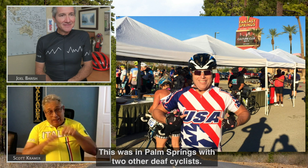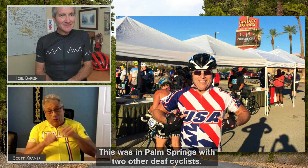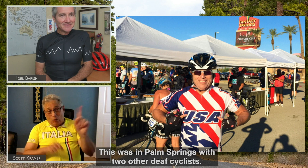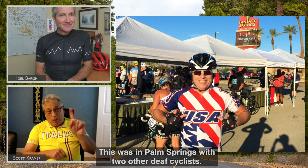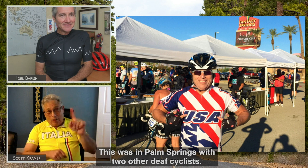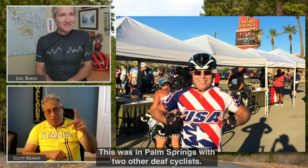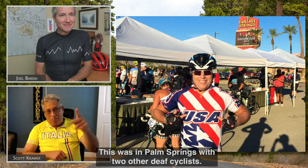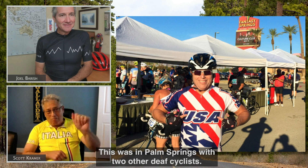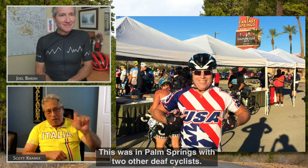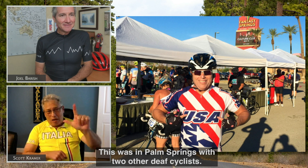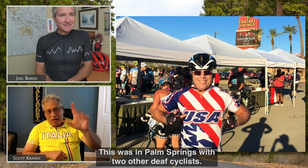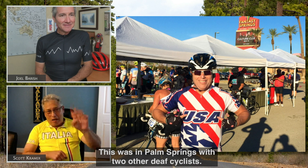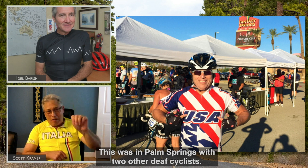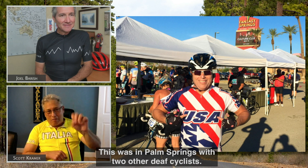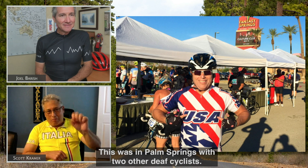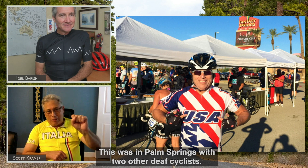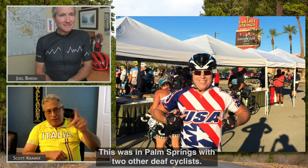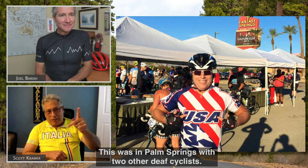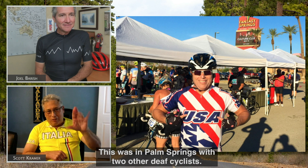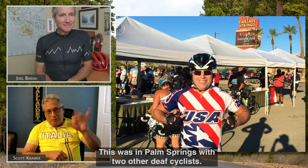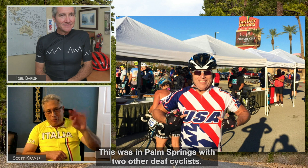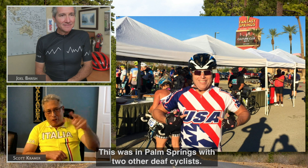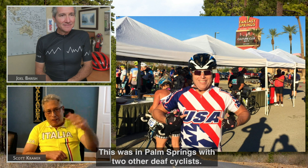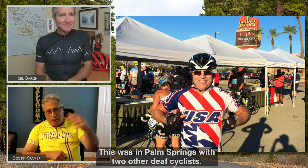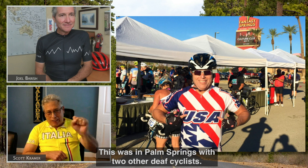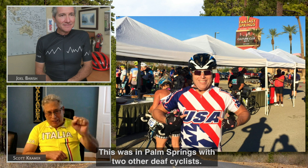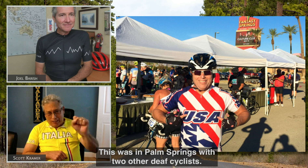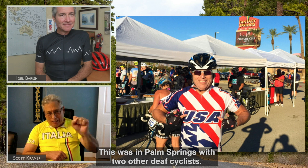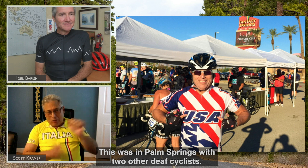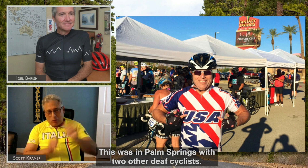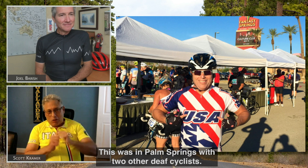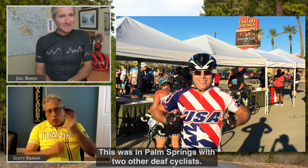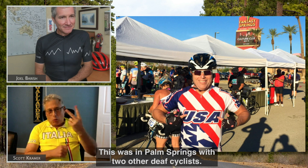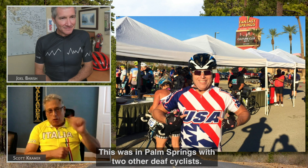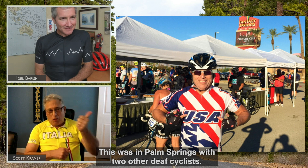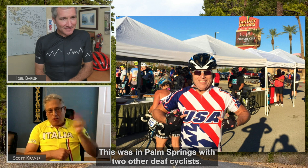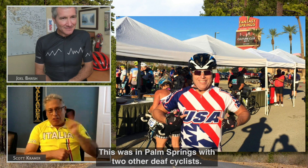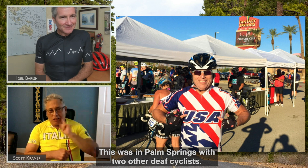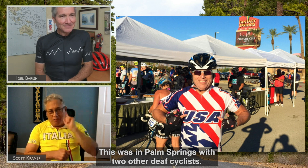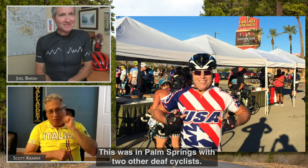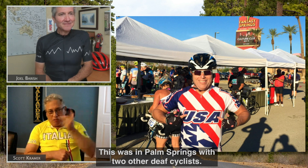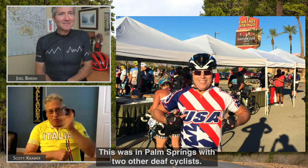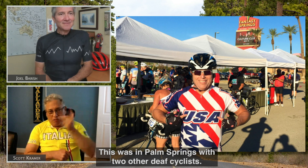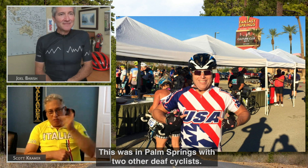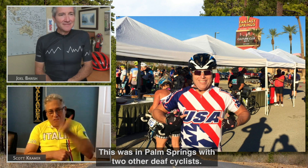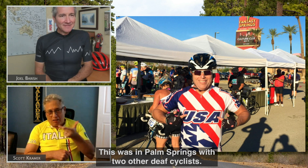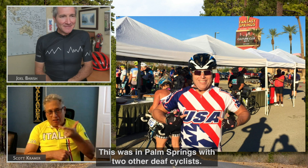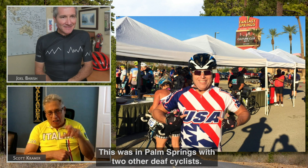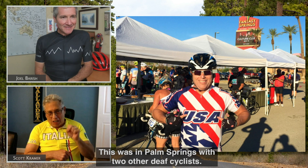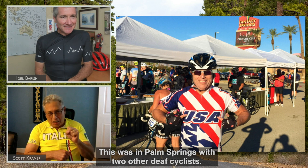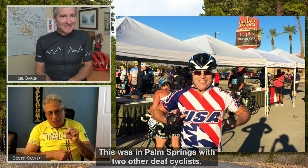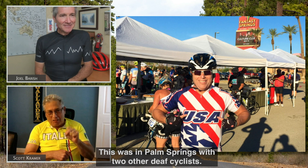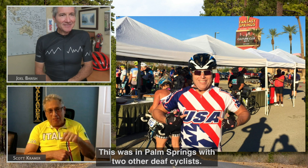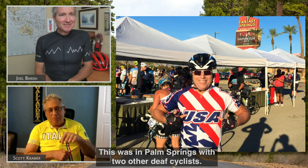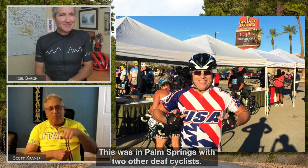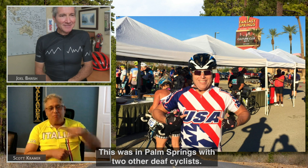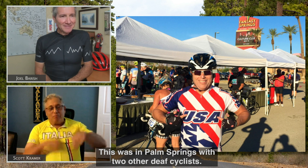This was in Palm Springs with two other deaf cyclists.